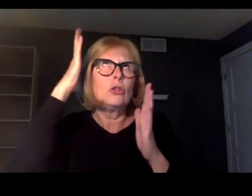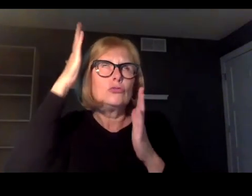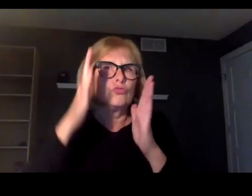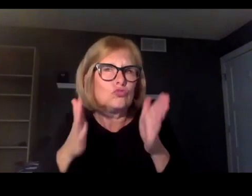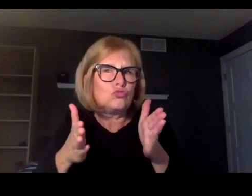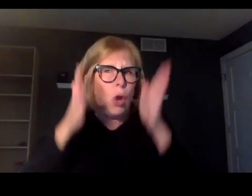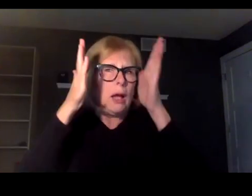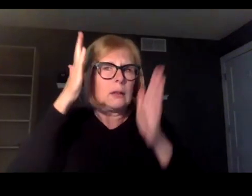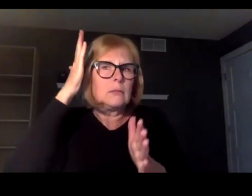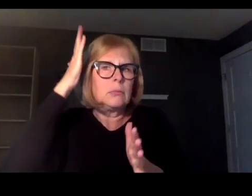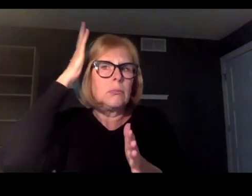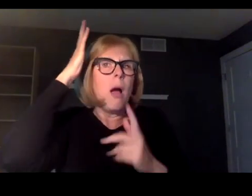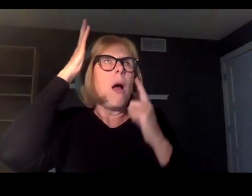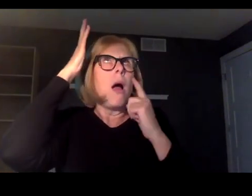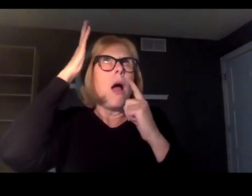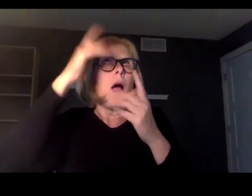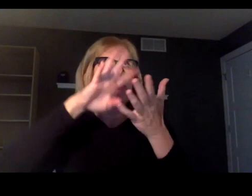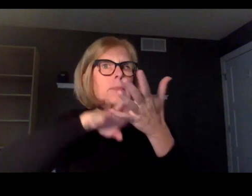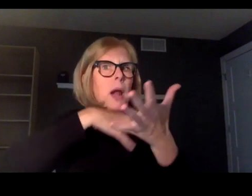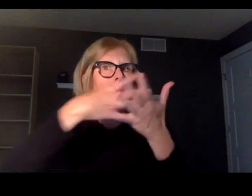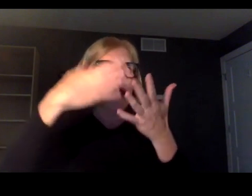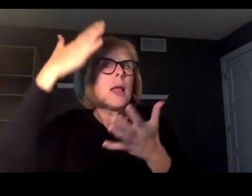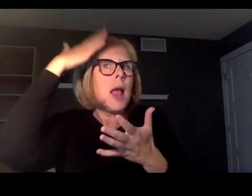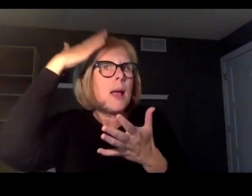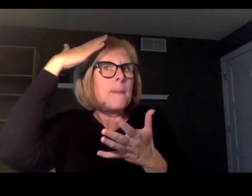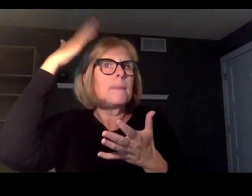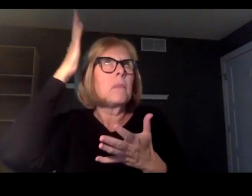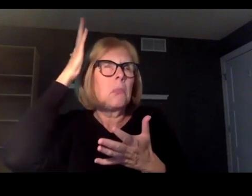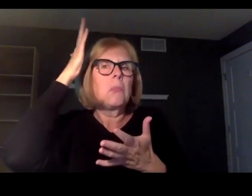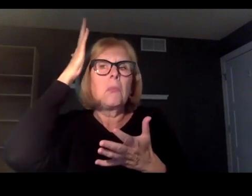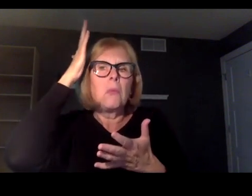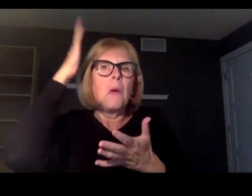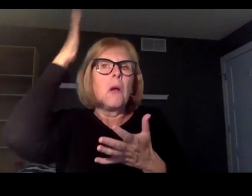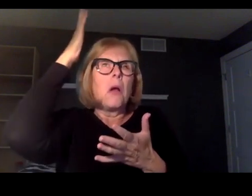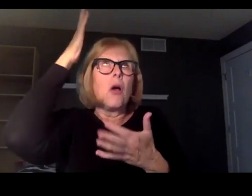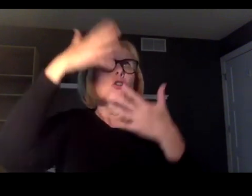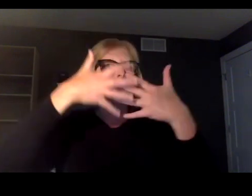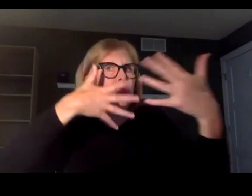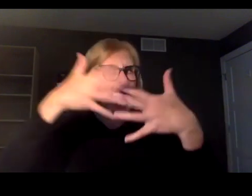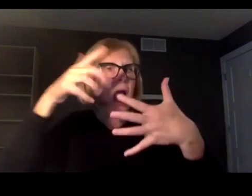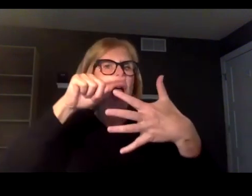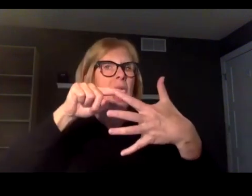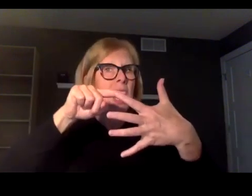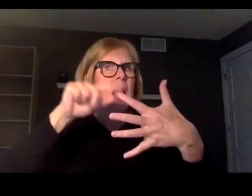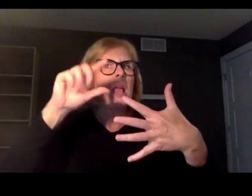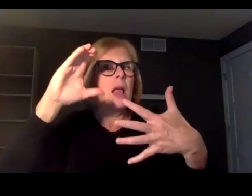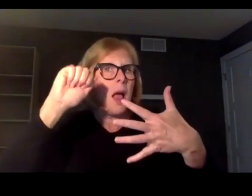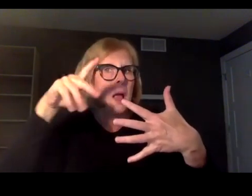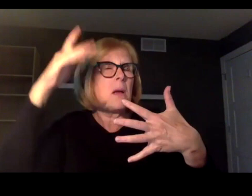first his own checked cap. then the grey caps, then the brown caps,